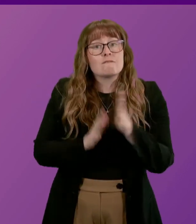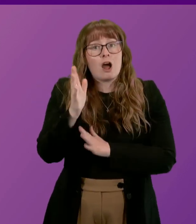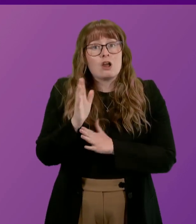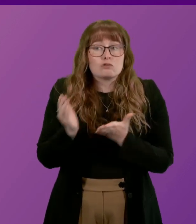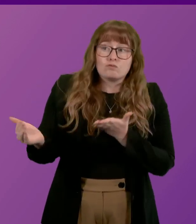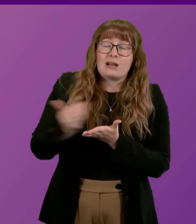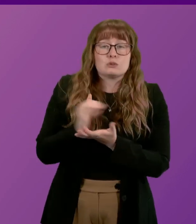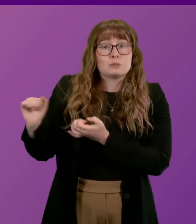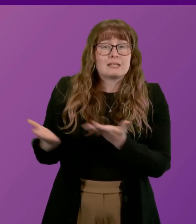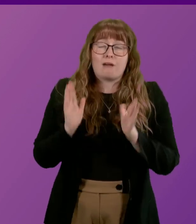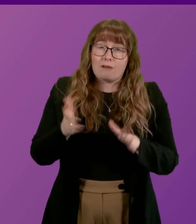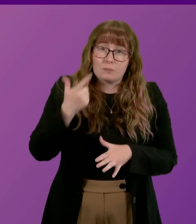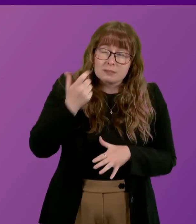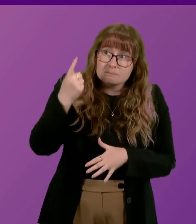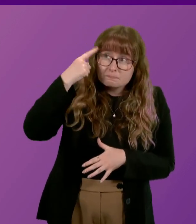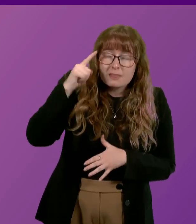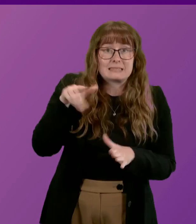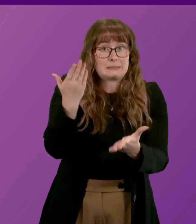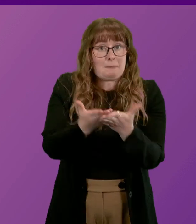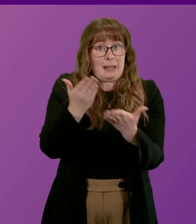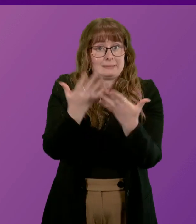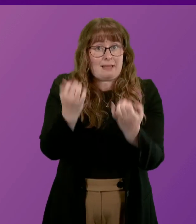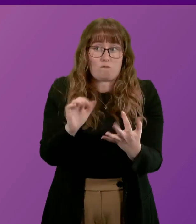mindful of the demand for intervention and